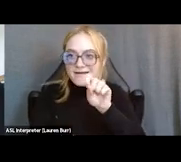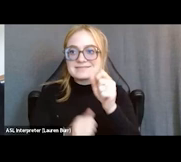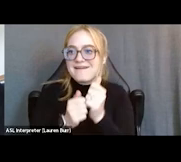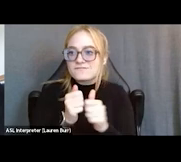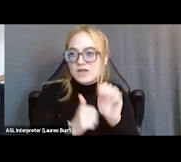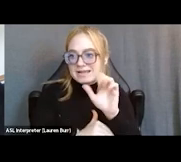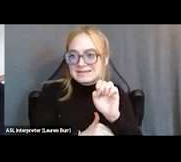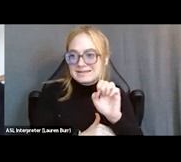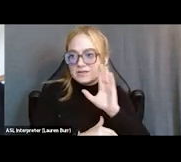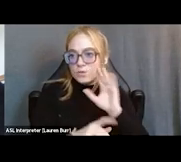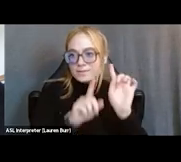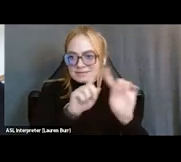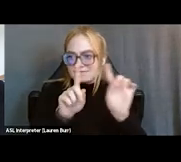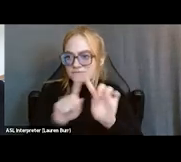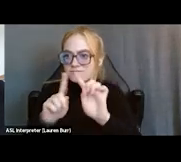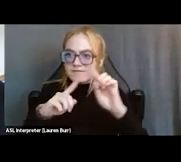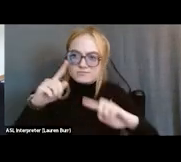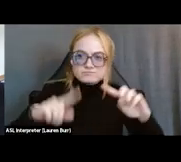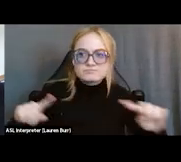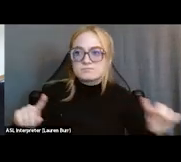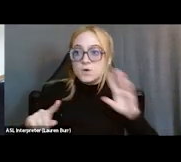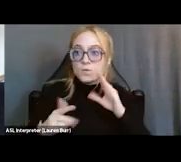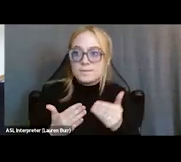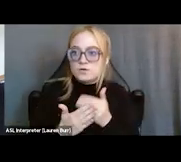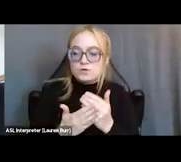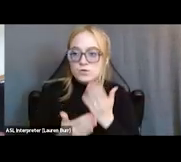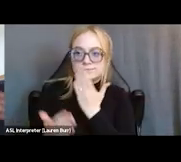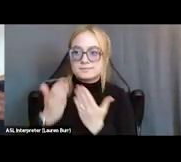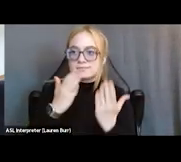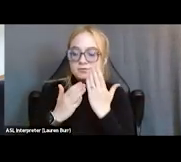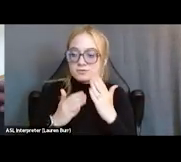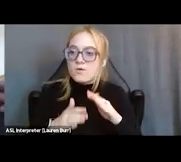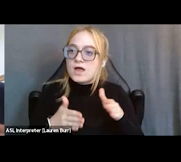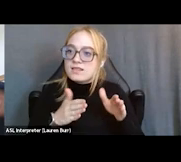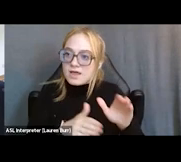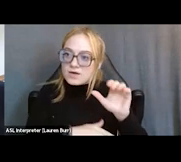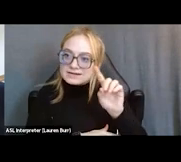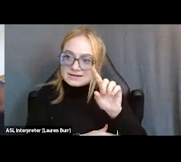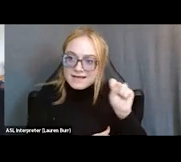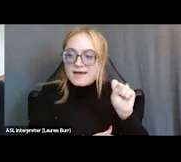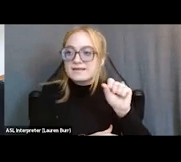We'll have new things too, so allowing yourself and the DDS DM and social security, good graces you're learning together